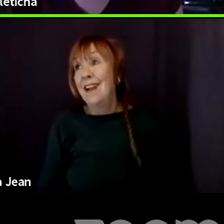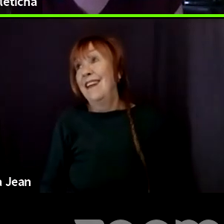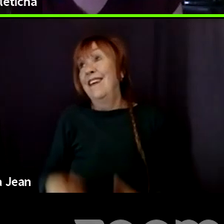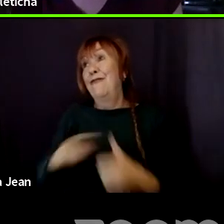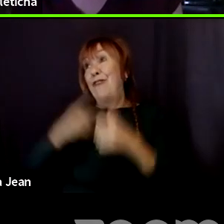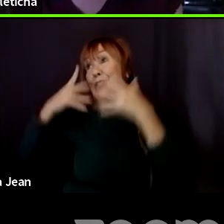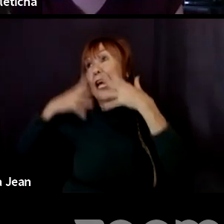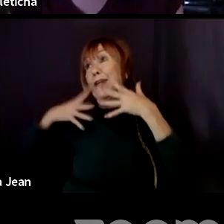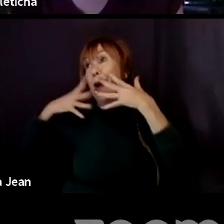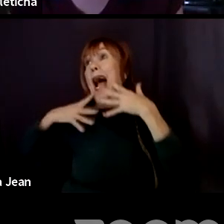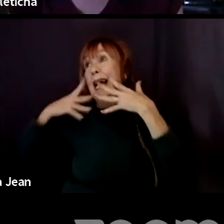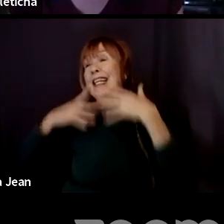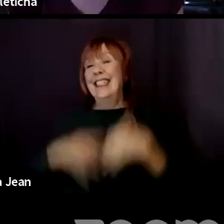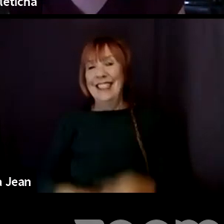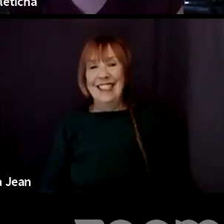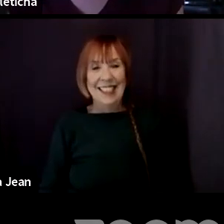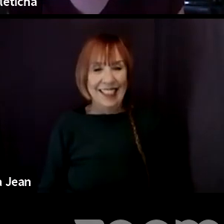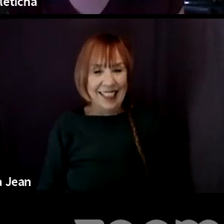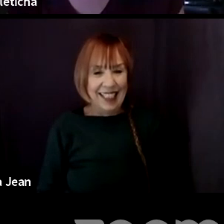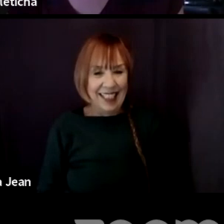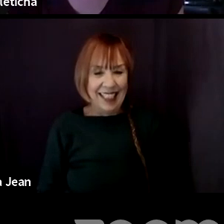With tears, you begin with tears. Yes.